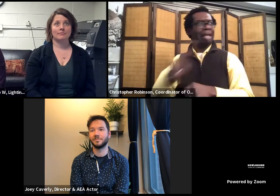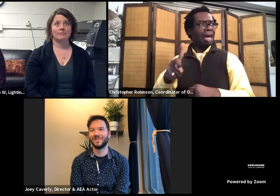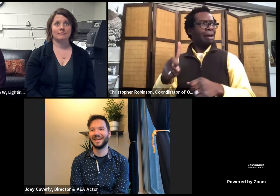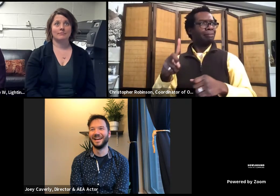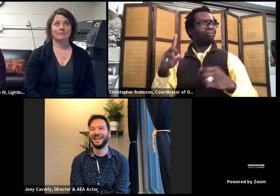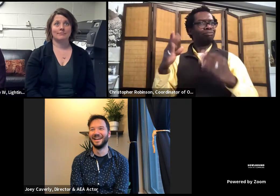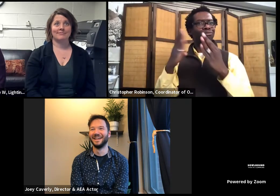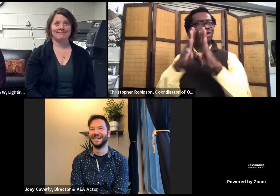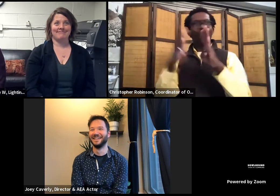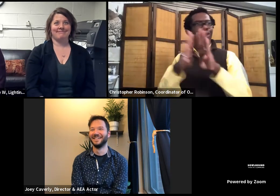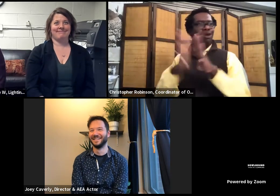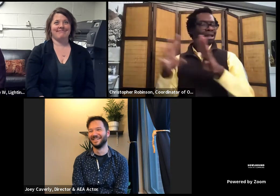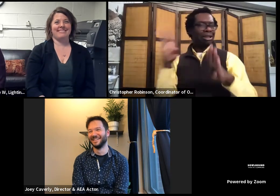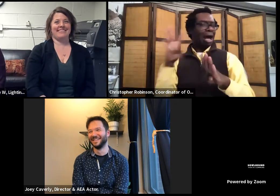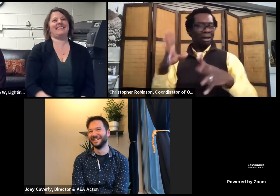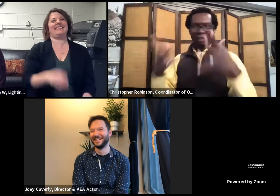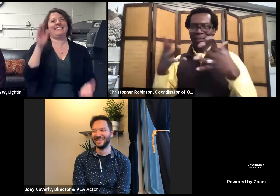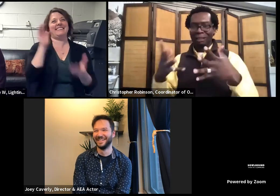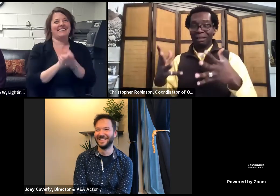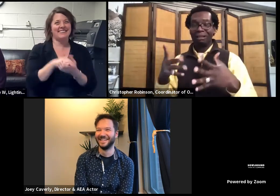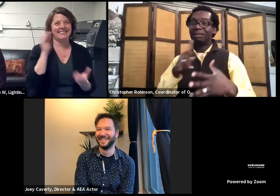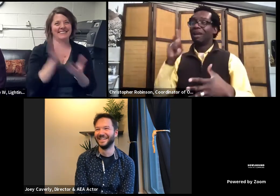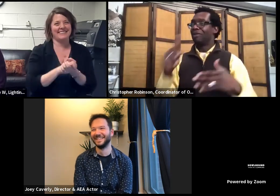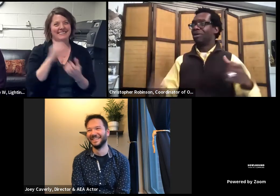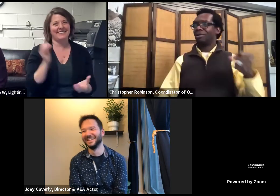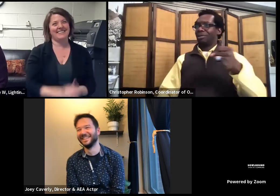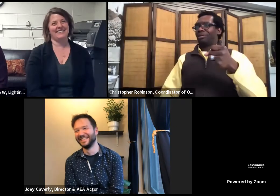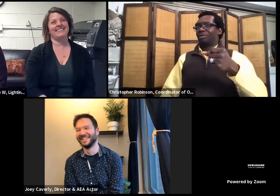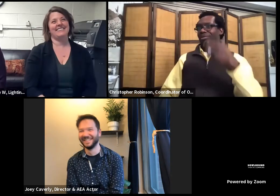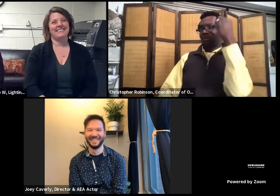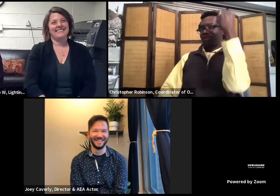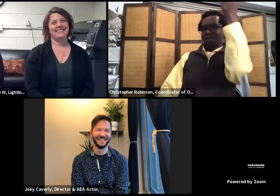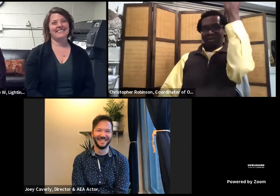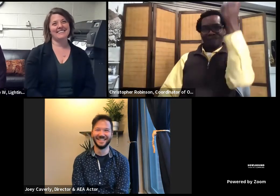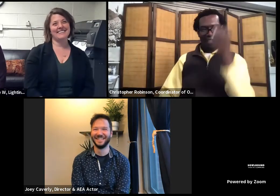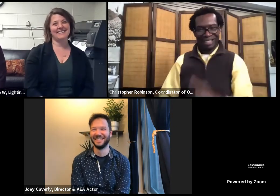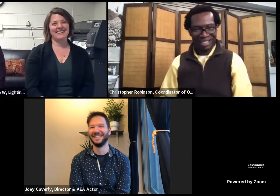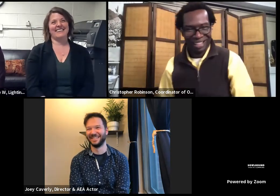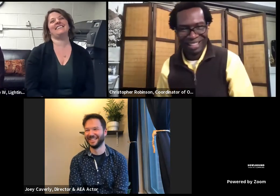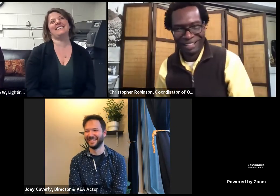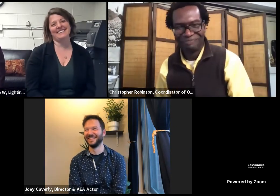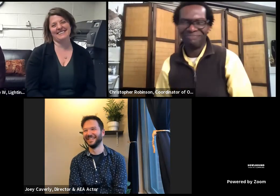The sound designer can't figure out how to make this damn door sound happen, you know? We have amazing artists available,